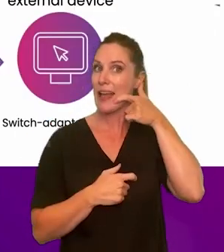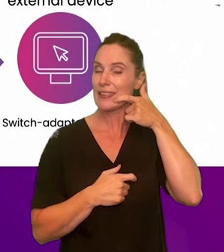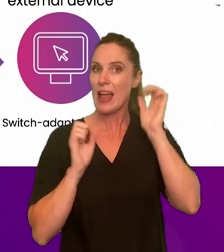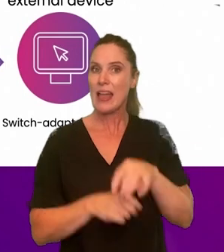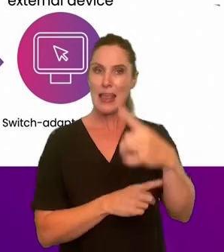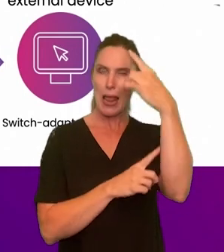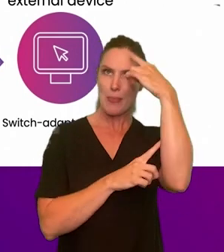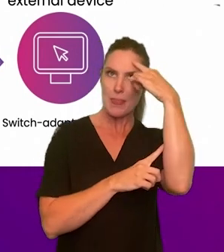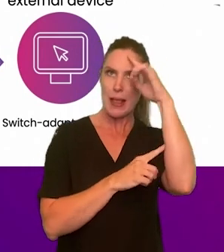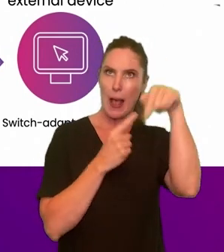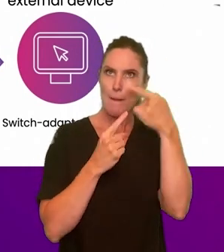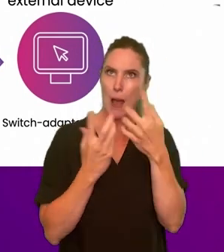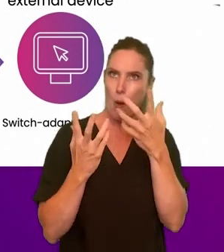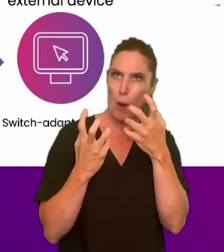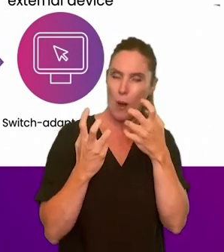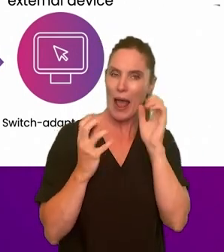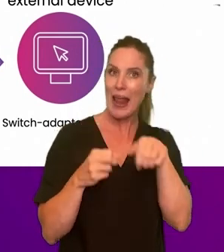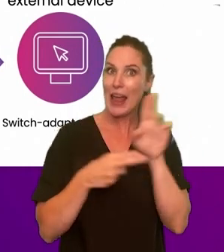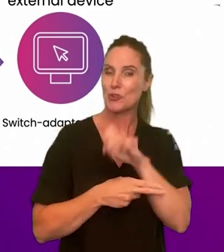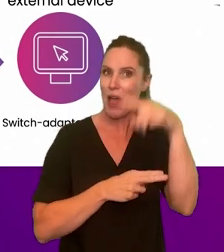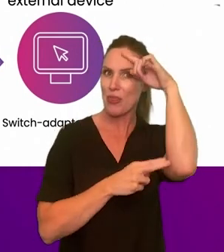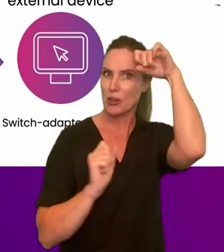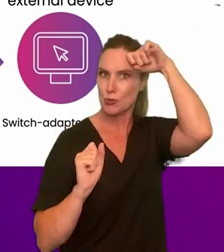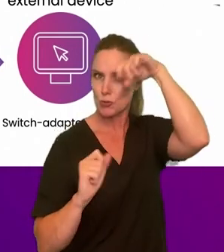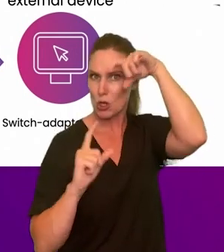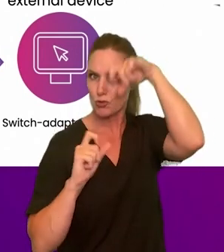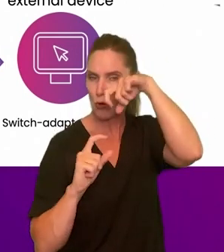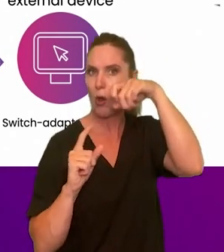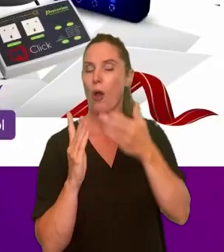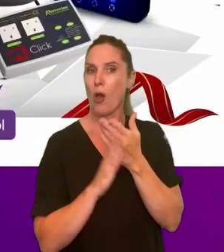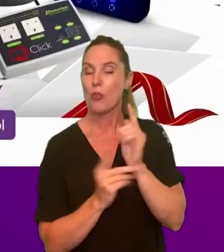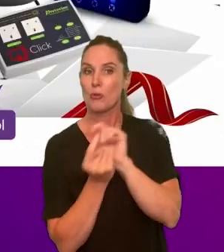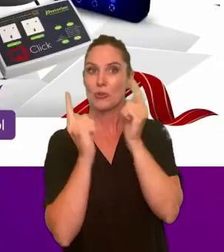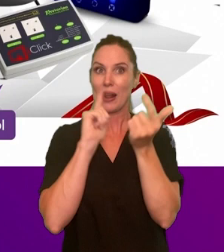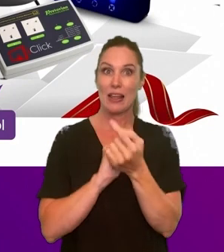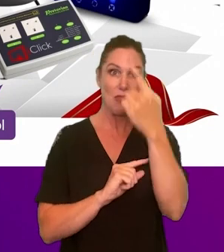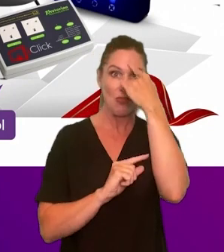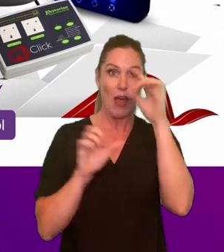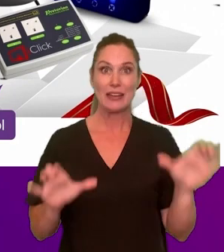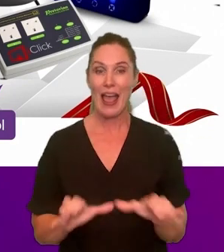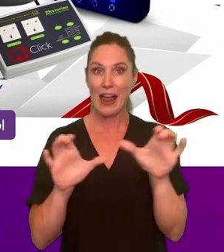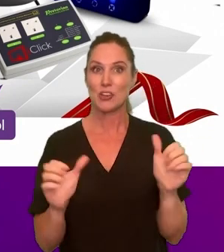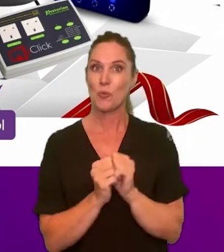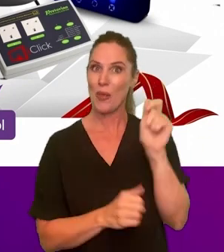and use that thought to control a switch-adapted device through translation of the thought to action by the Think2Switch.